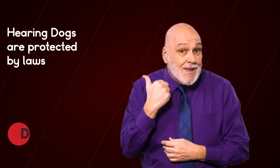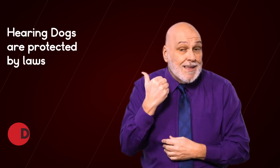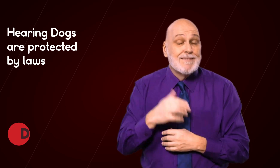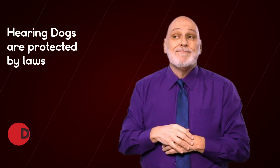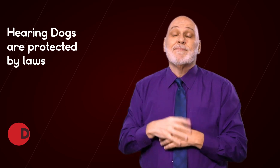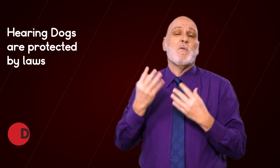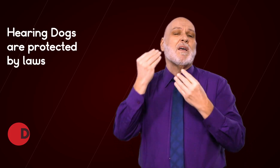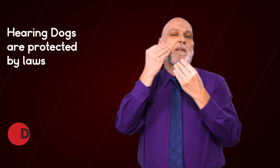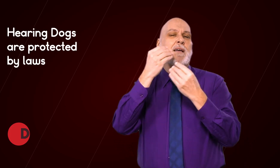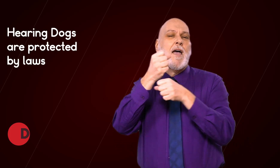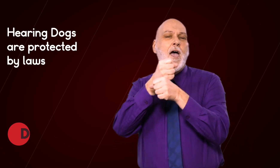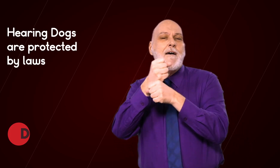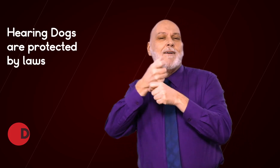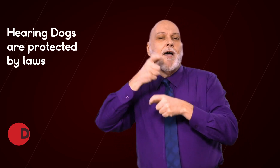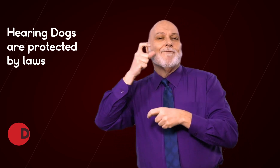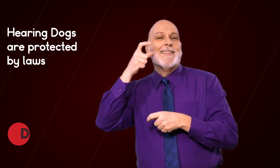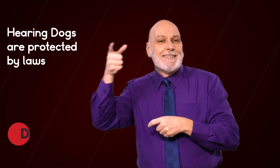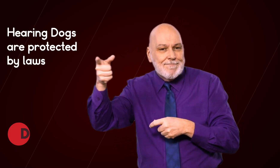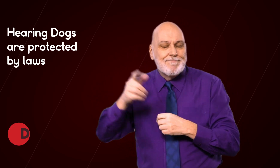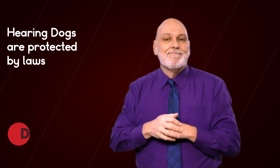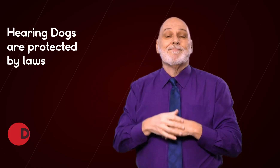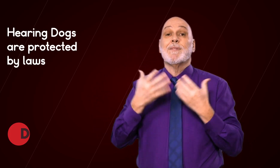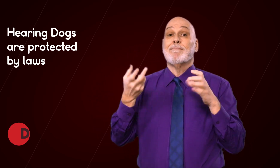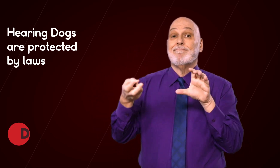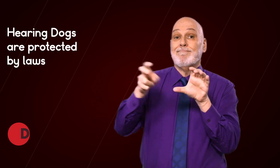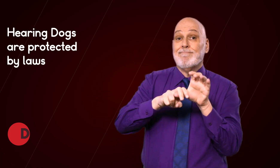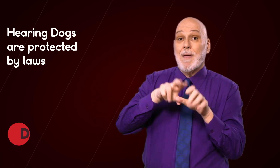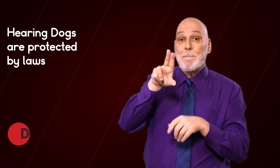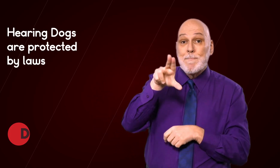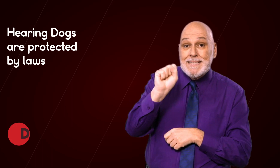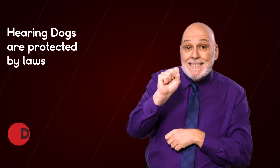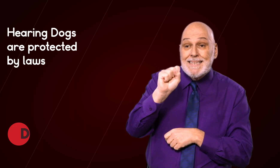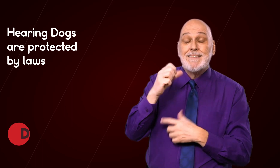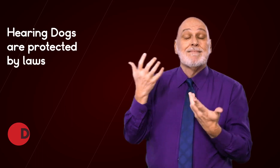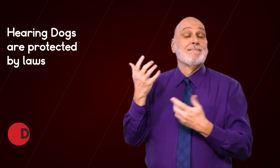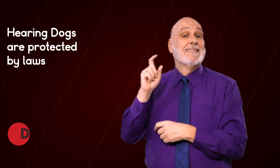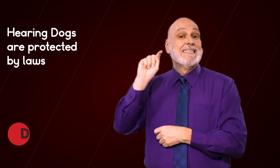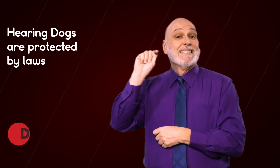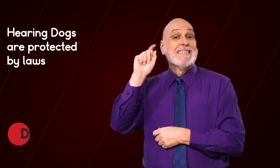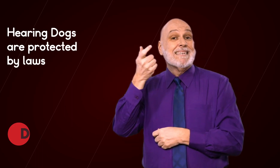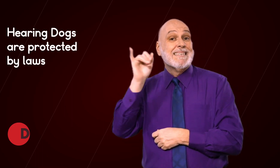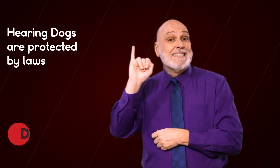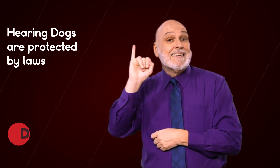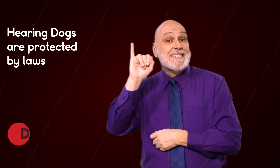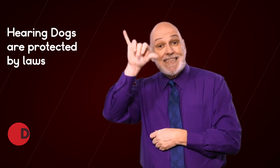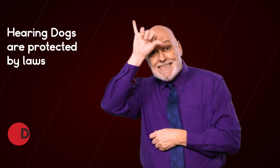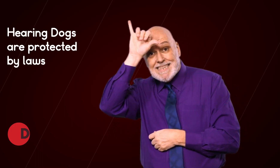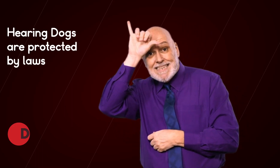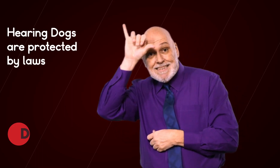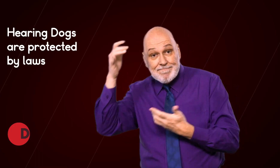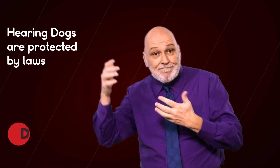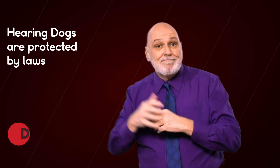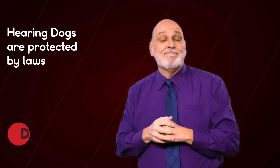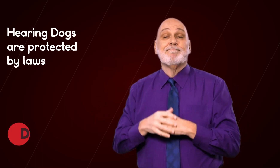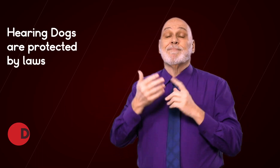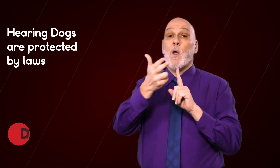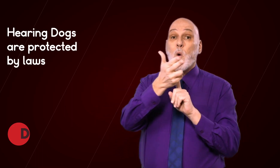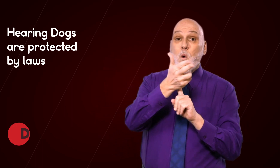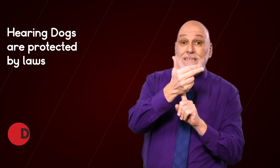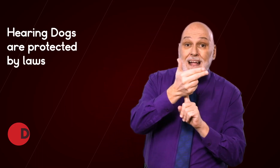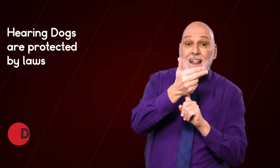cafes, on buses and taxis, at hotels,